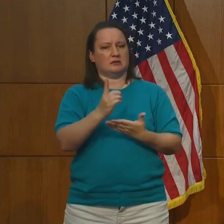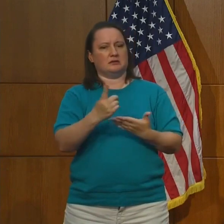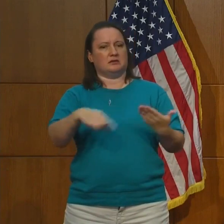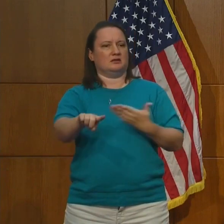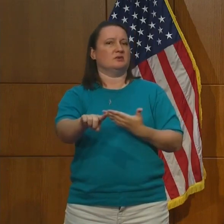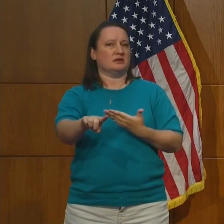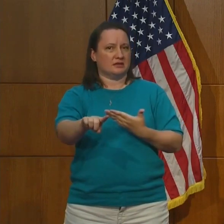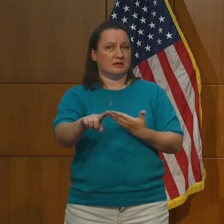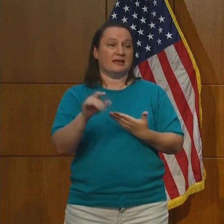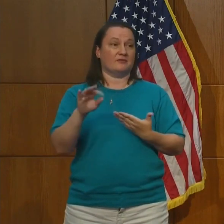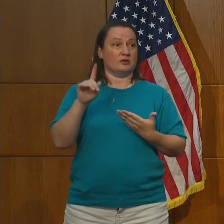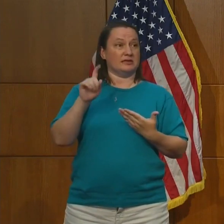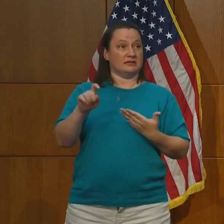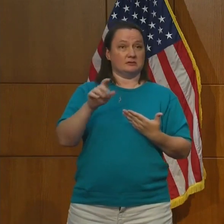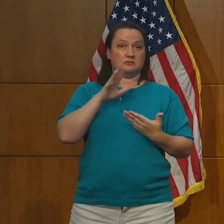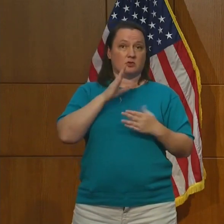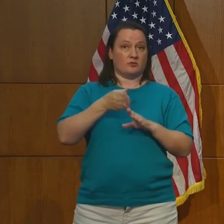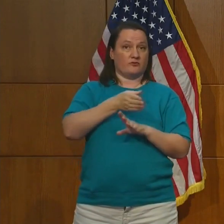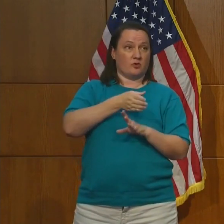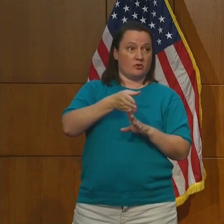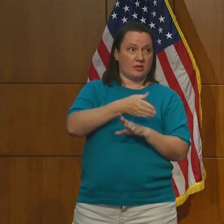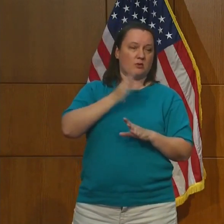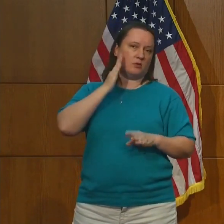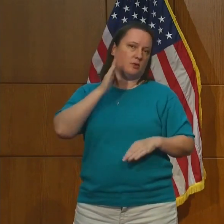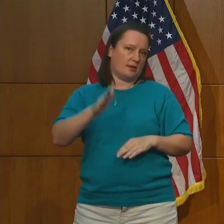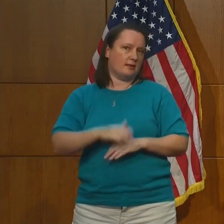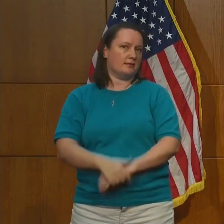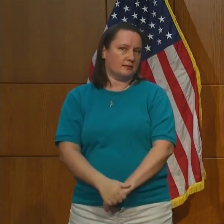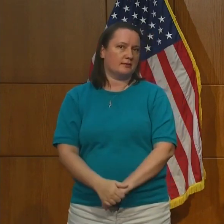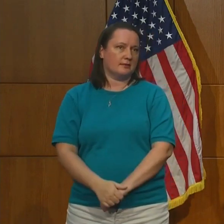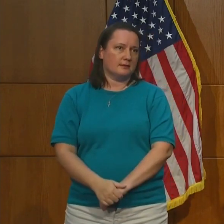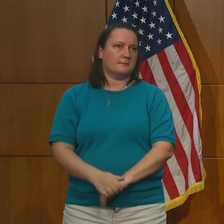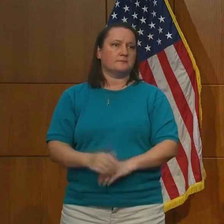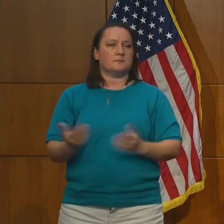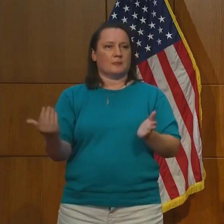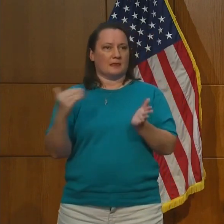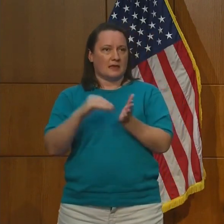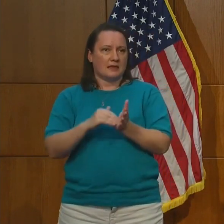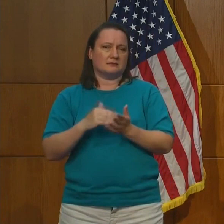VIRGINIA- AT LEAST ONCE A WEEK AND SO I WILL TRY TO SELL THE